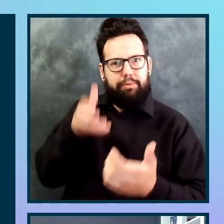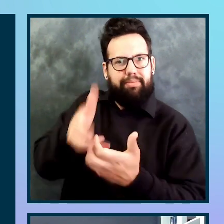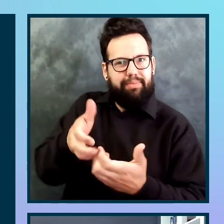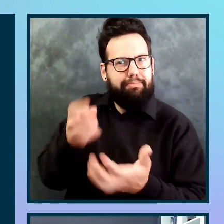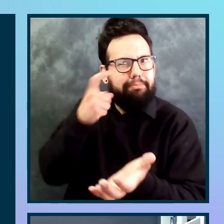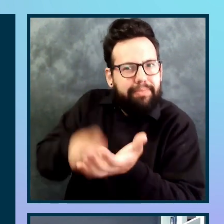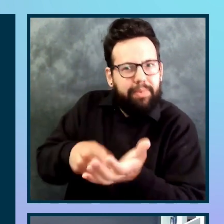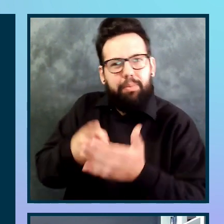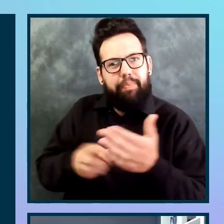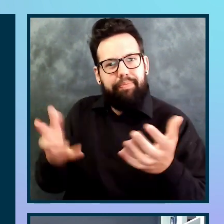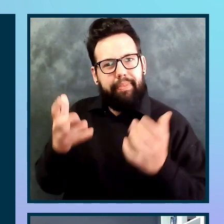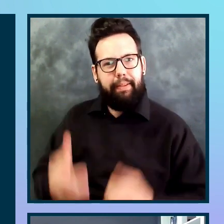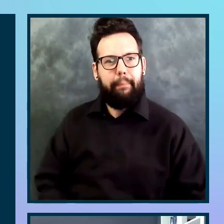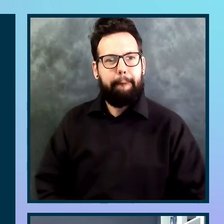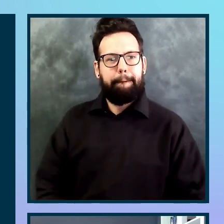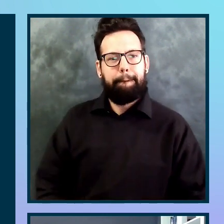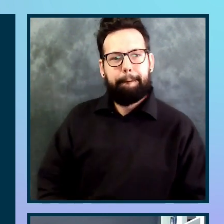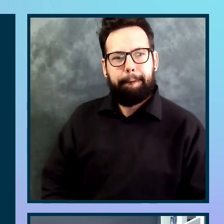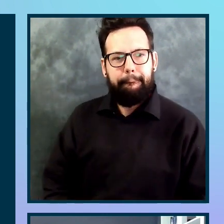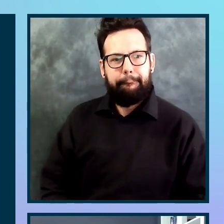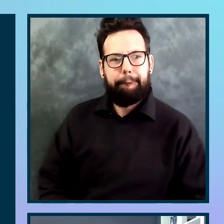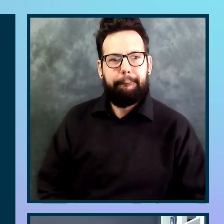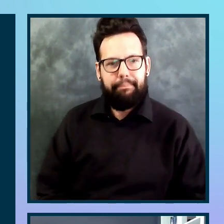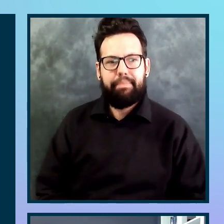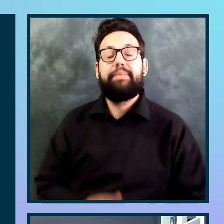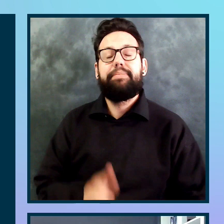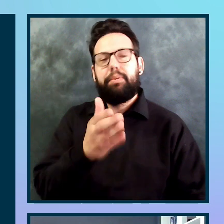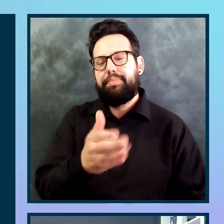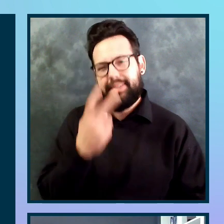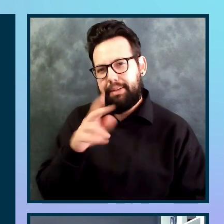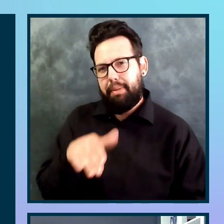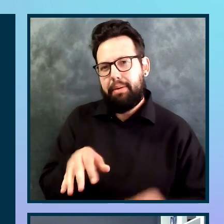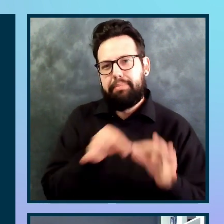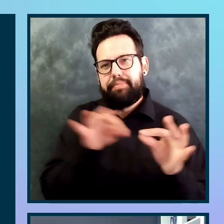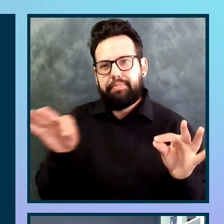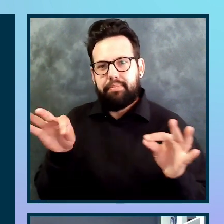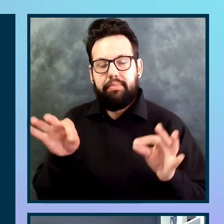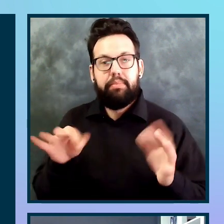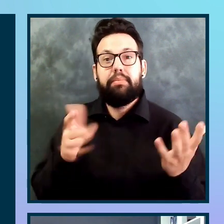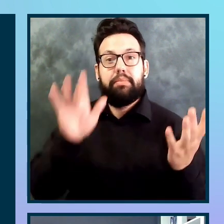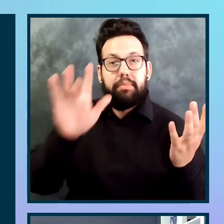So I put there on the screen, navigating through filters requires multiple interactions. And what I mean by that,